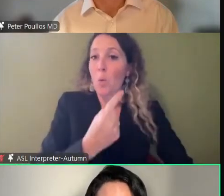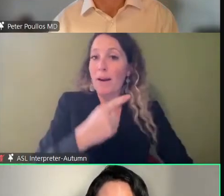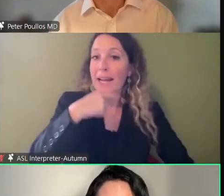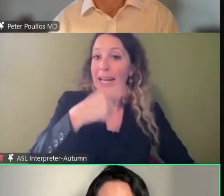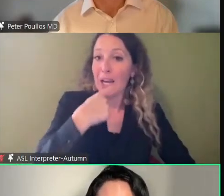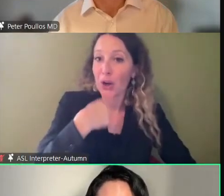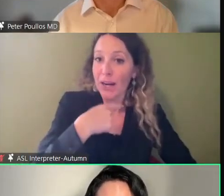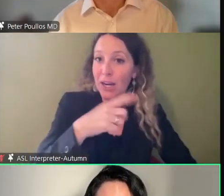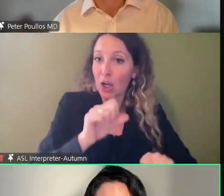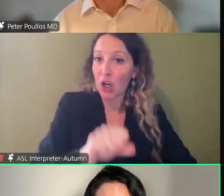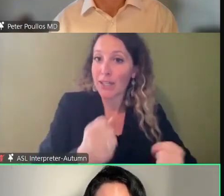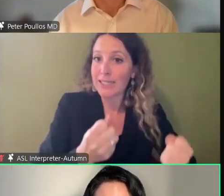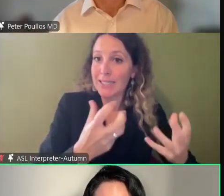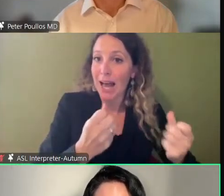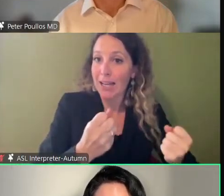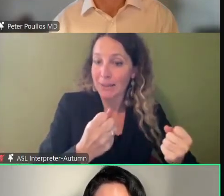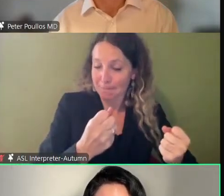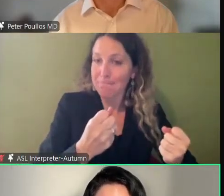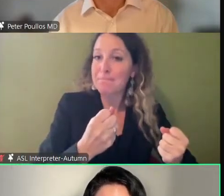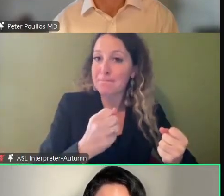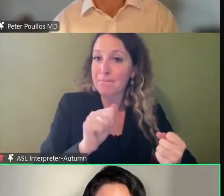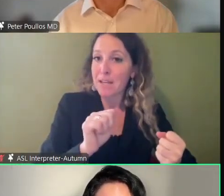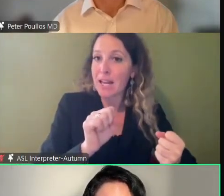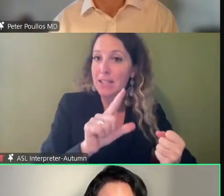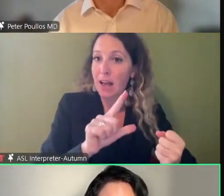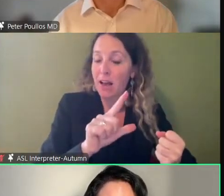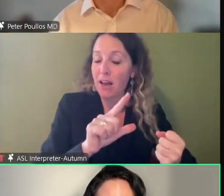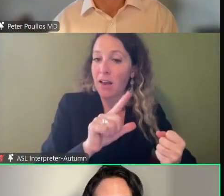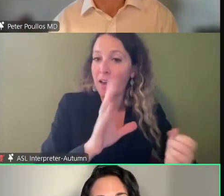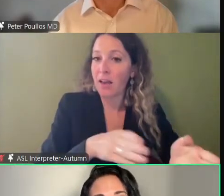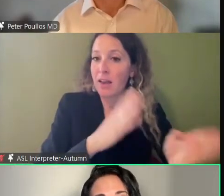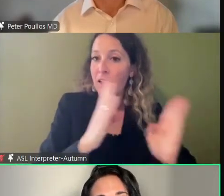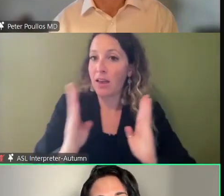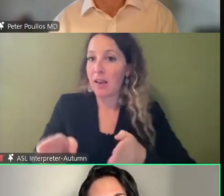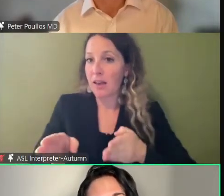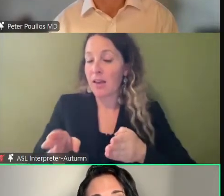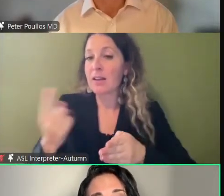sign into American Standard Sign Language. But then, someone else who would interpret